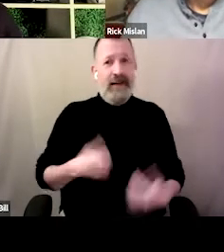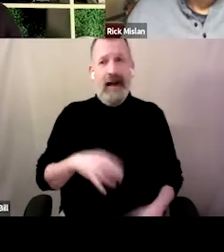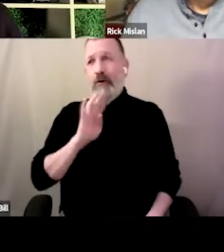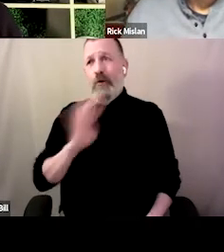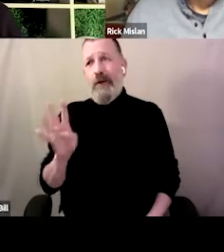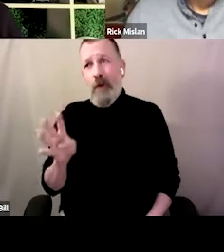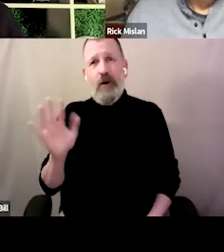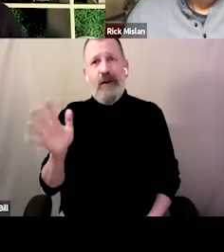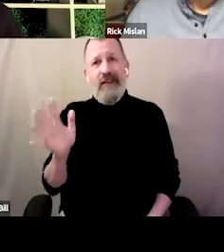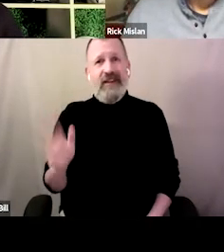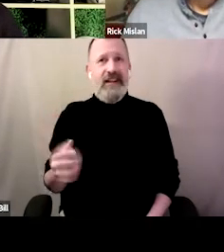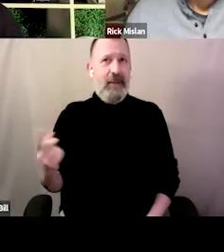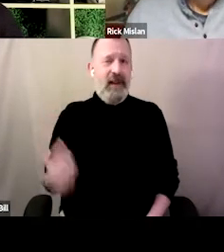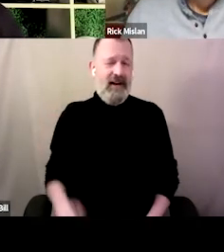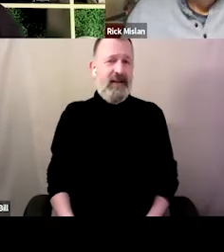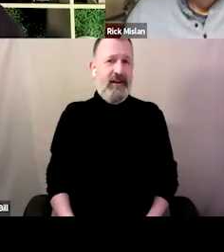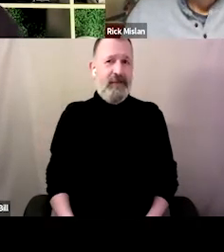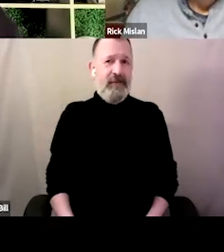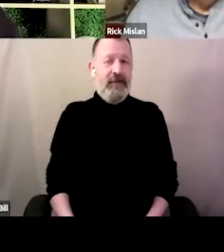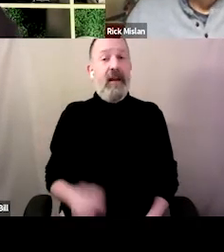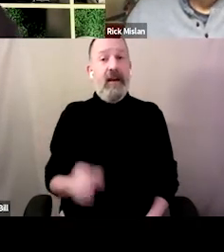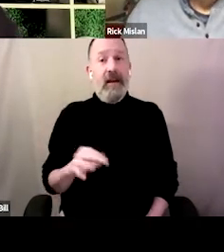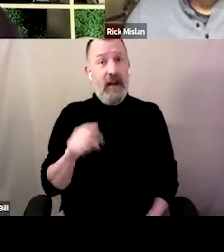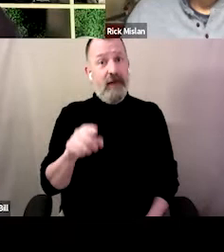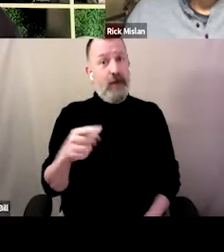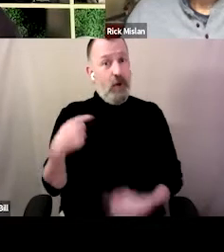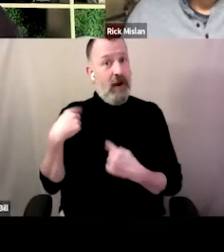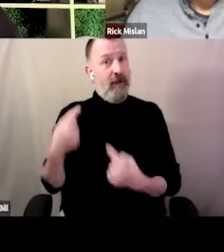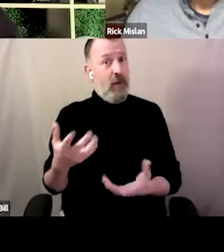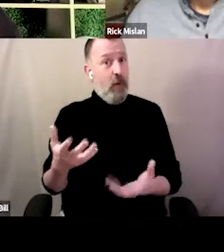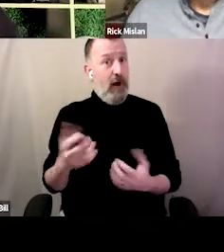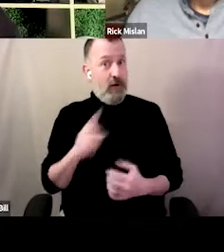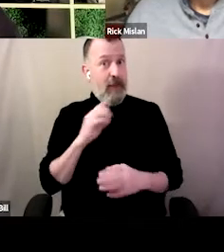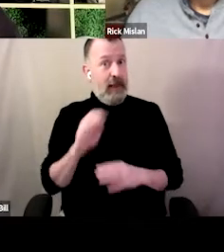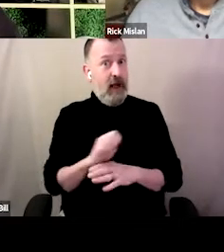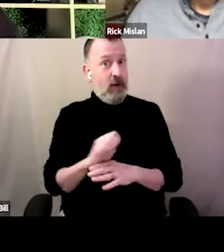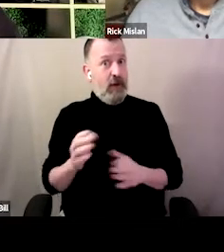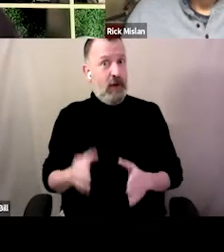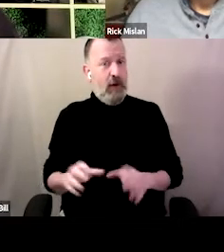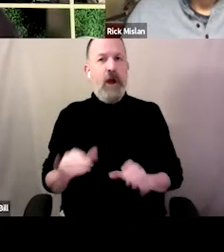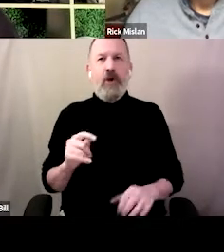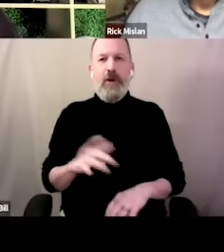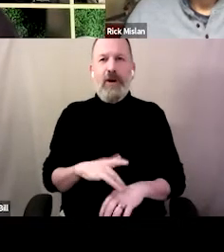so you know if you've had a desire to be entrepreneurial do it early. CalebBarlow: And you know, when you get older, you get to do the same thing. You just got